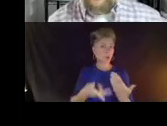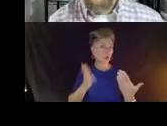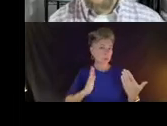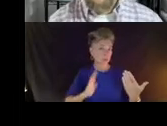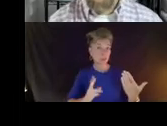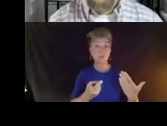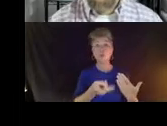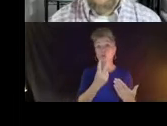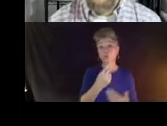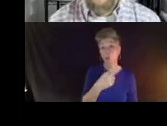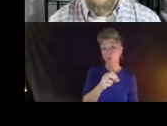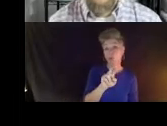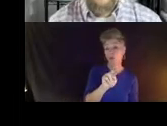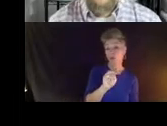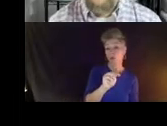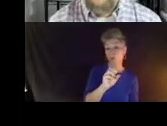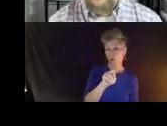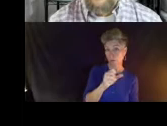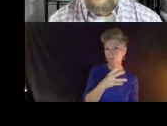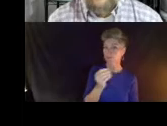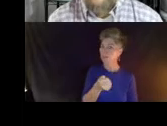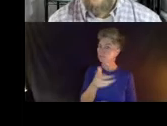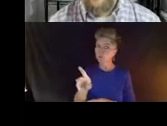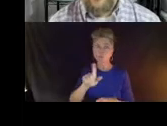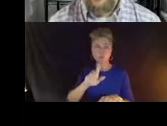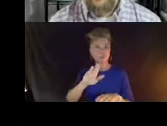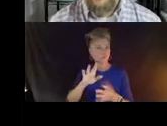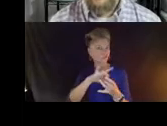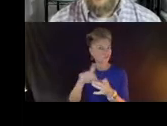on lots of other really fascinating subjects. So I'm thrilled that you're here again tonight, Annie,